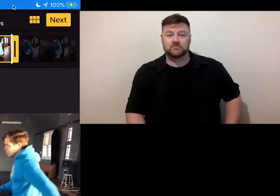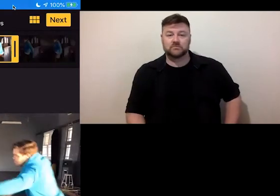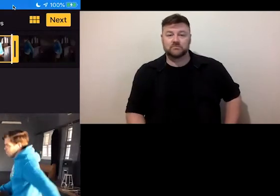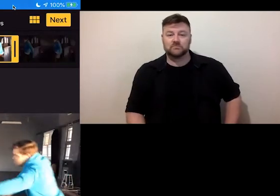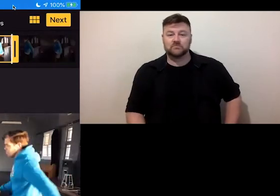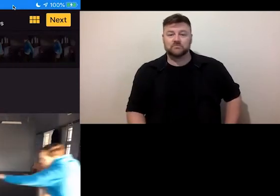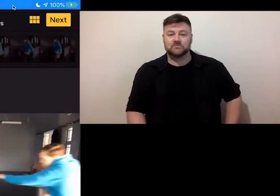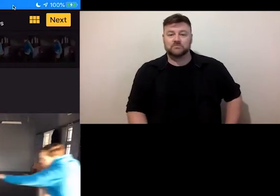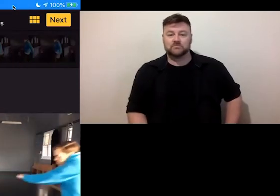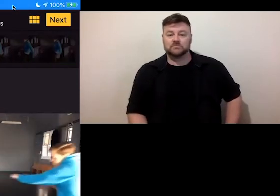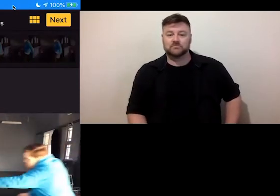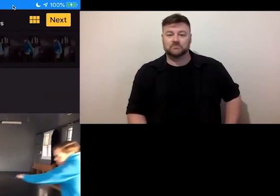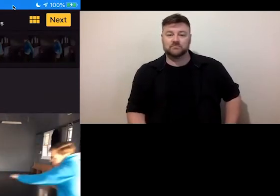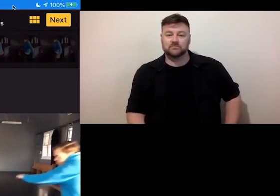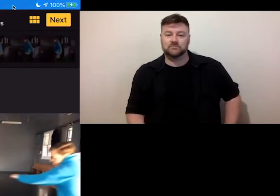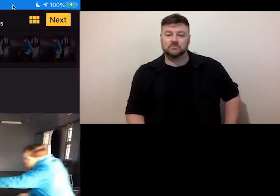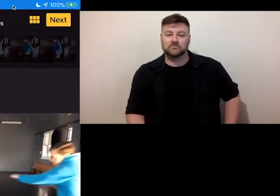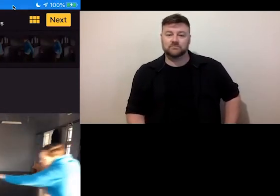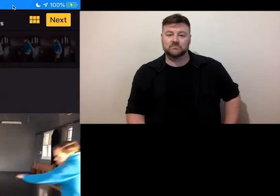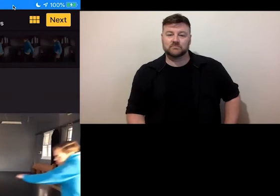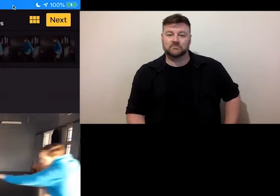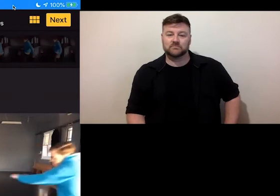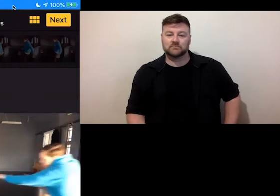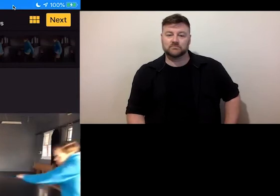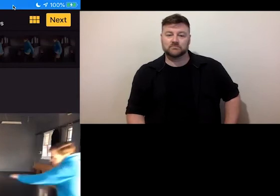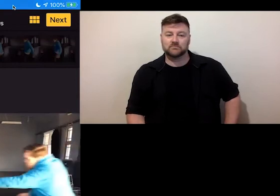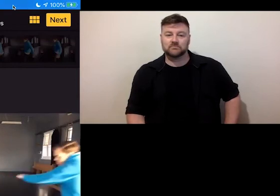like...